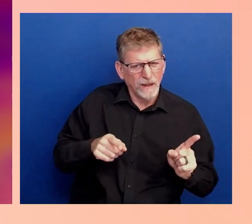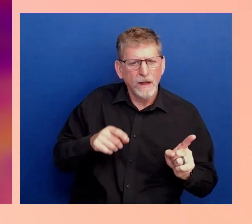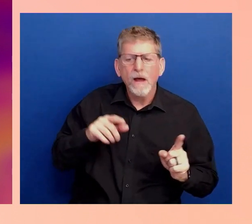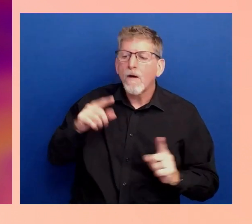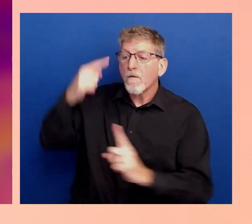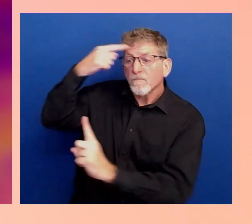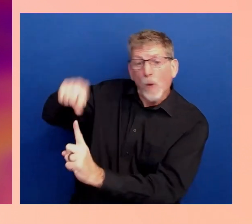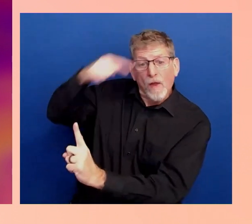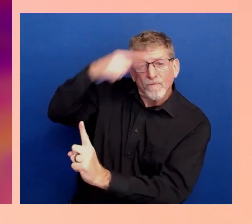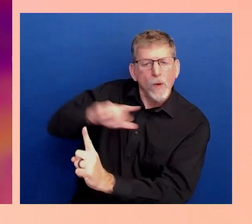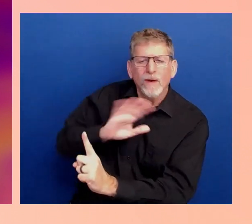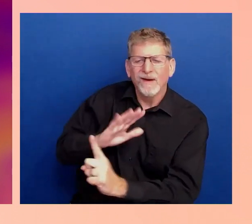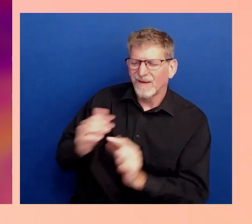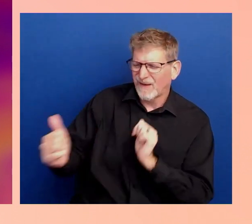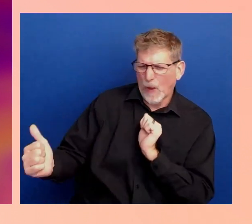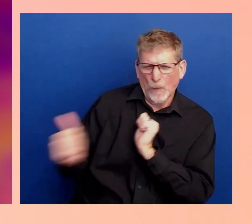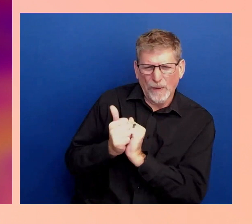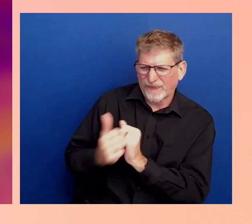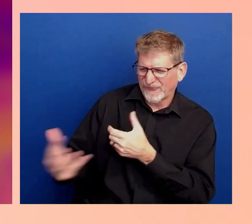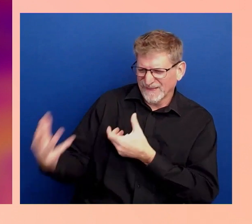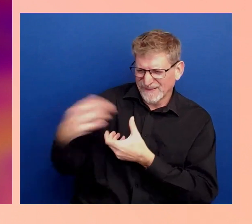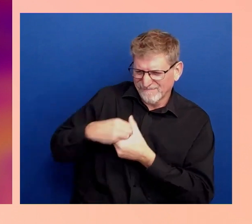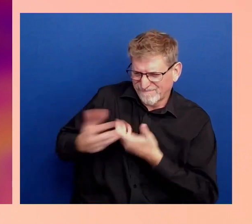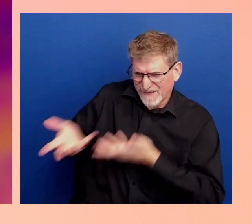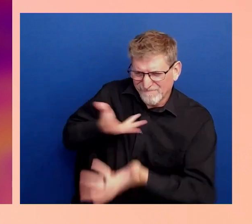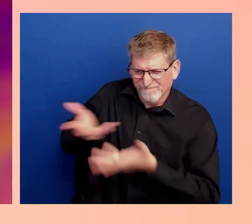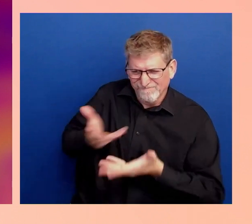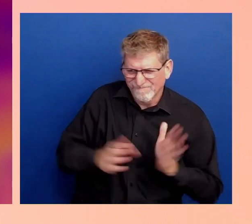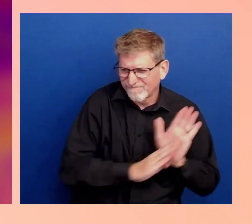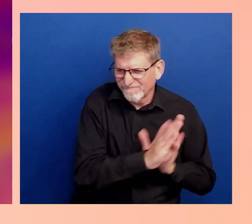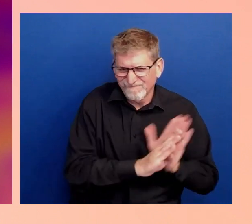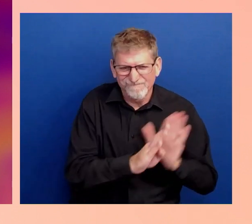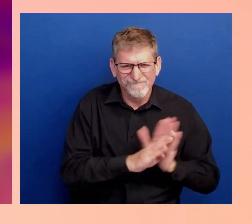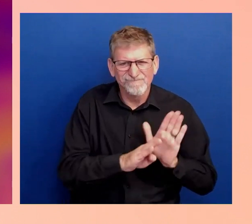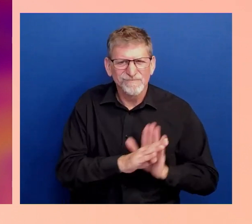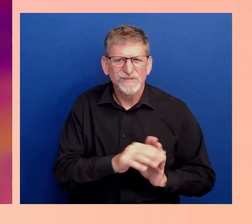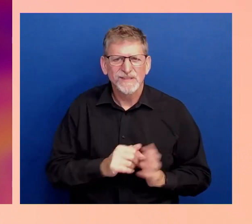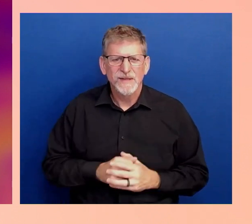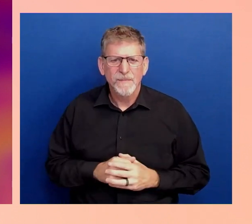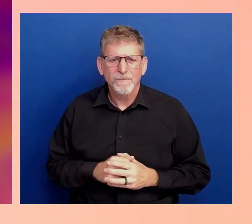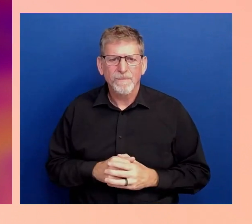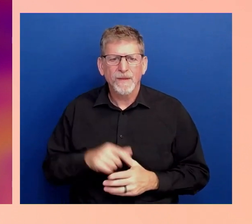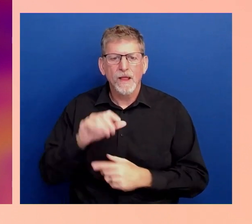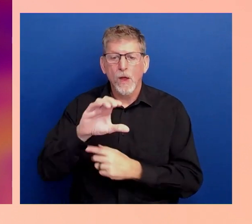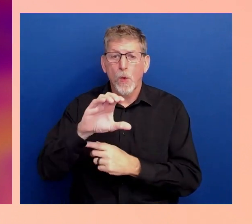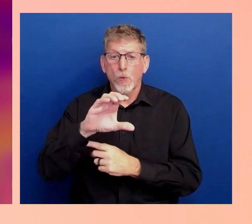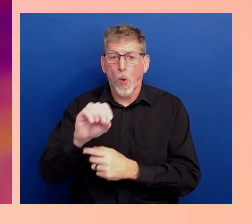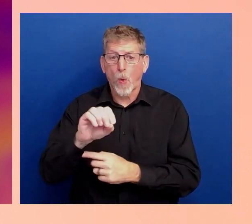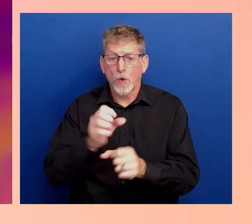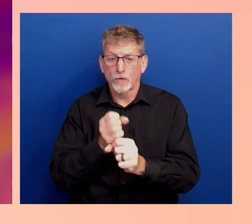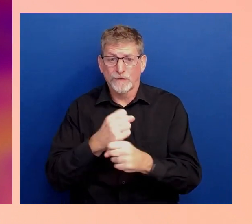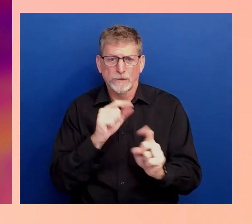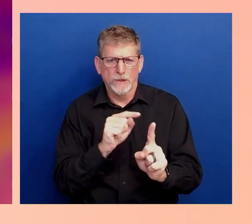co-creation is key, and if they get on the work that we're all doing, it is really at the core.